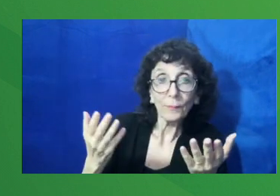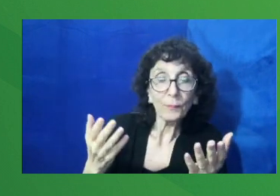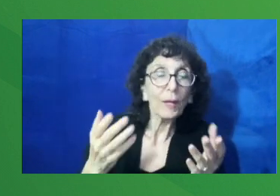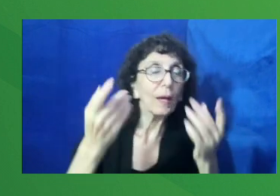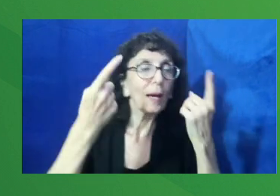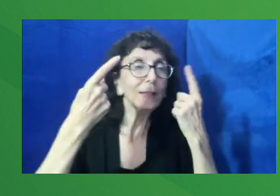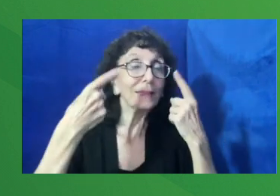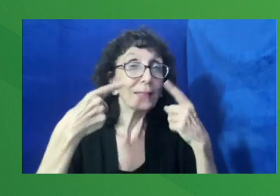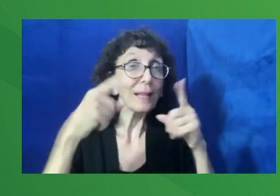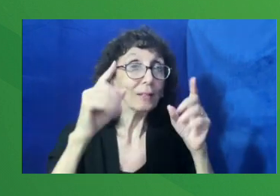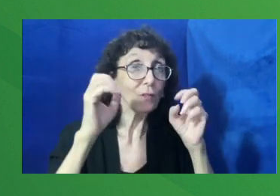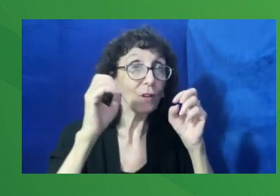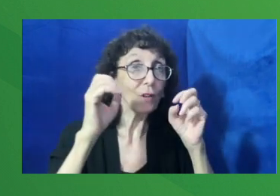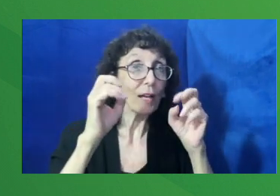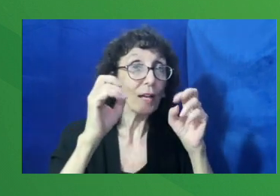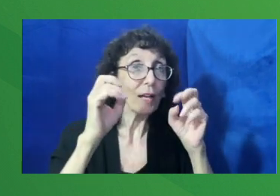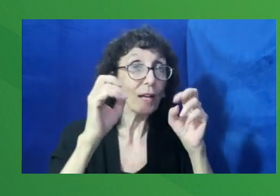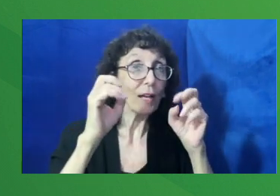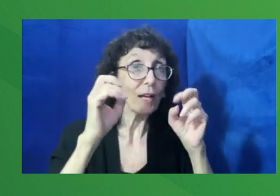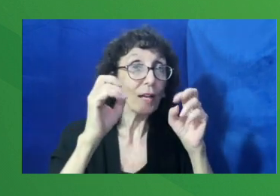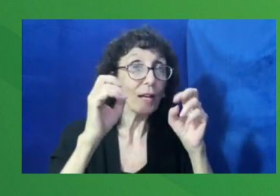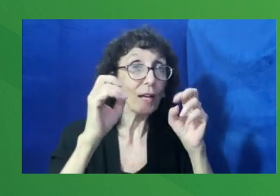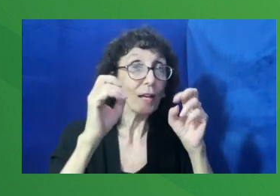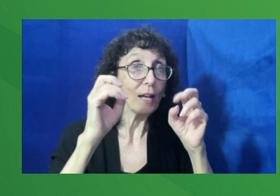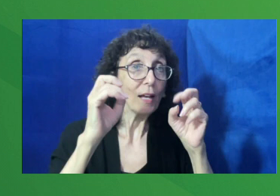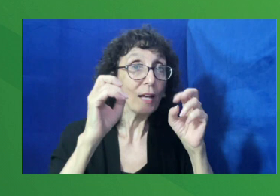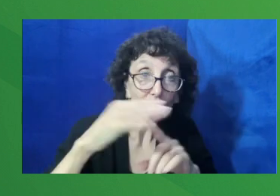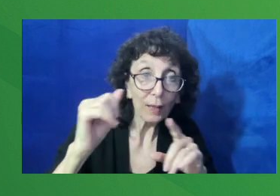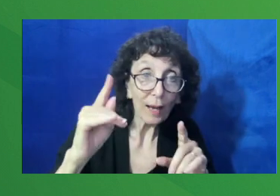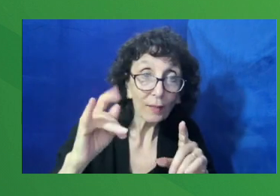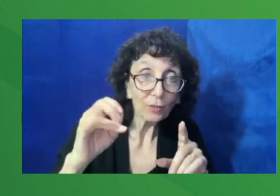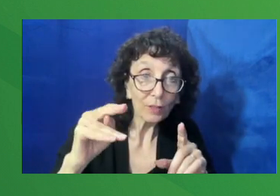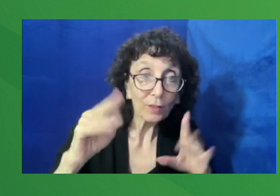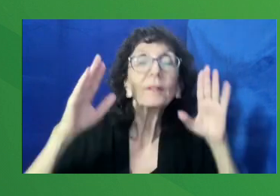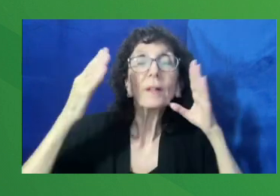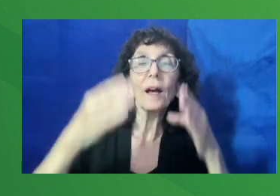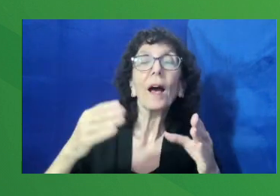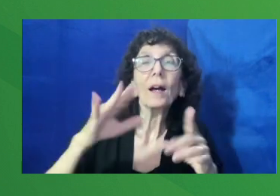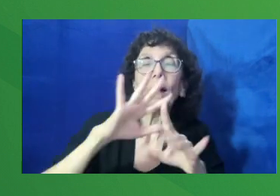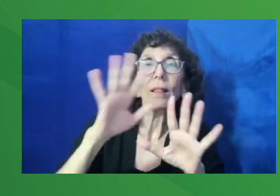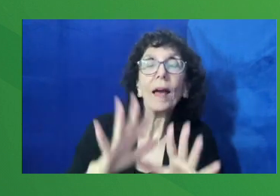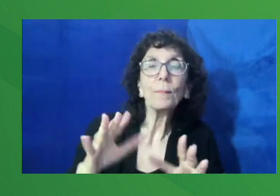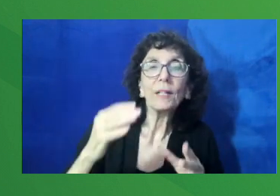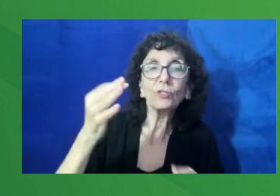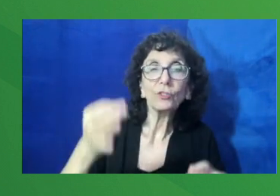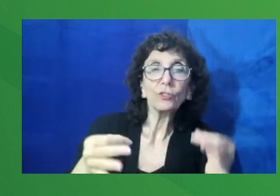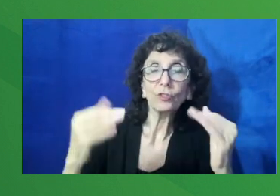for climate action centers on climate justice, it requires systems thinking,